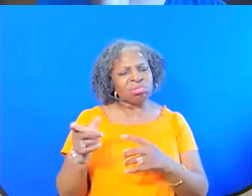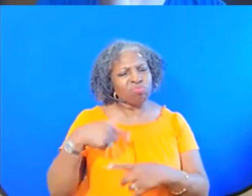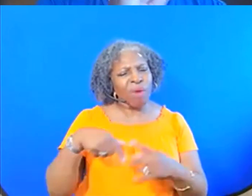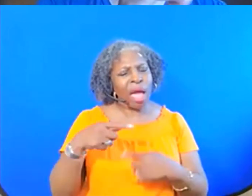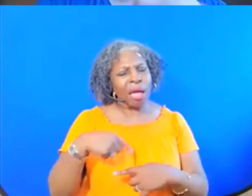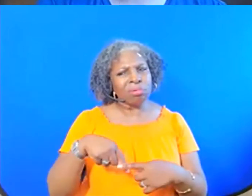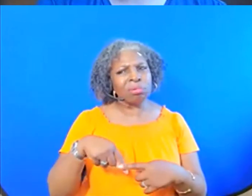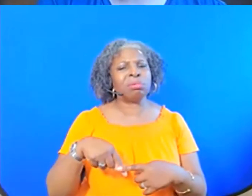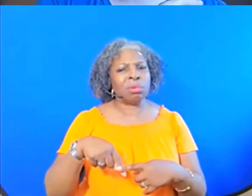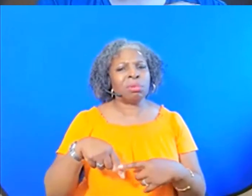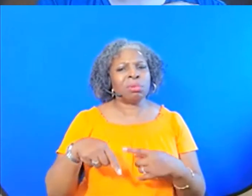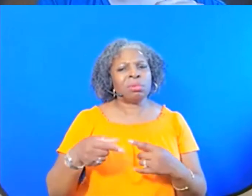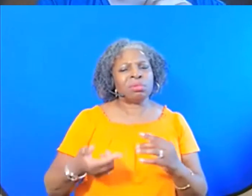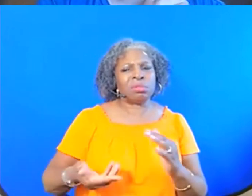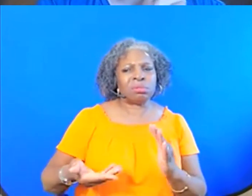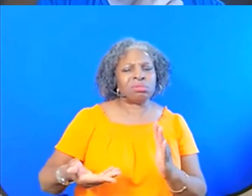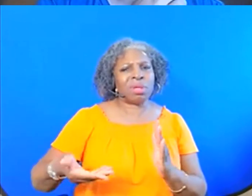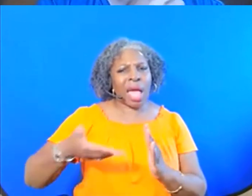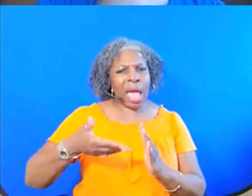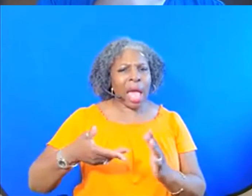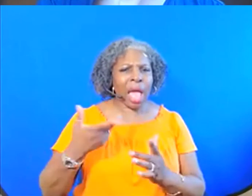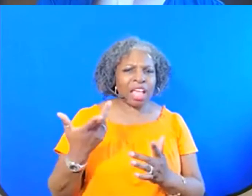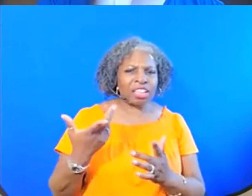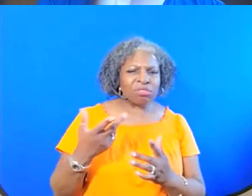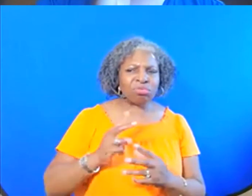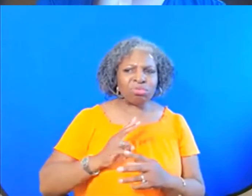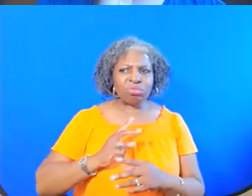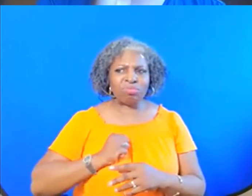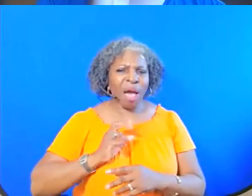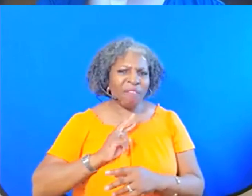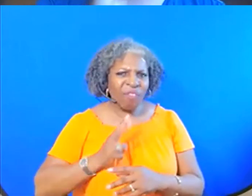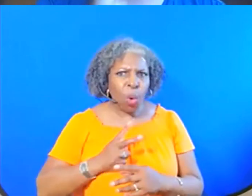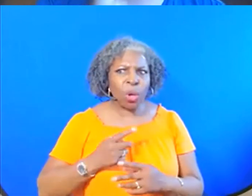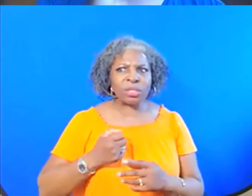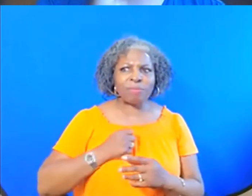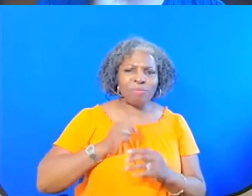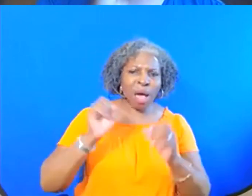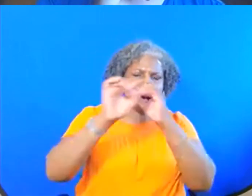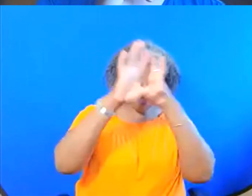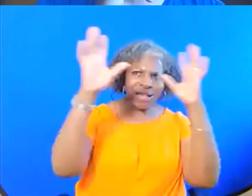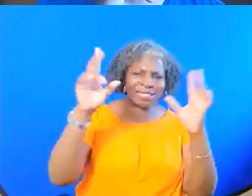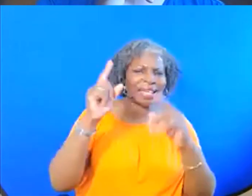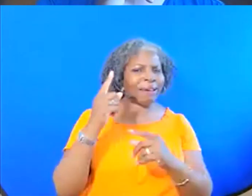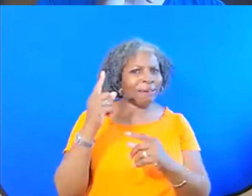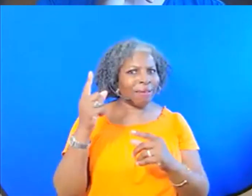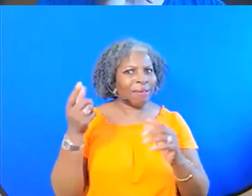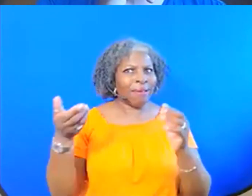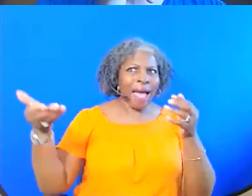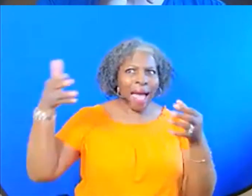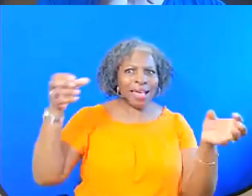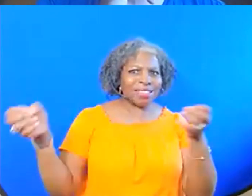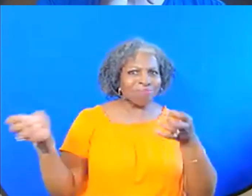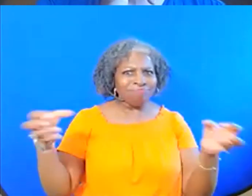to add to the add to the voice, voice and add to the idea, because my voice alone is just kind of like I'm coming at it from an arts point of view.